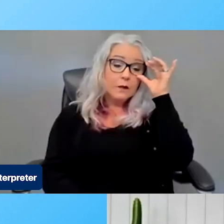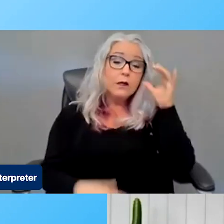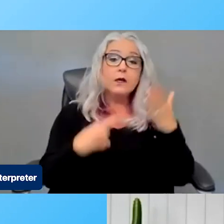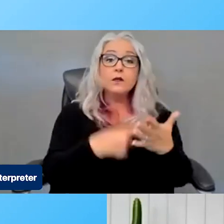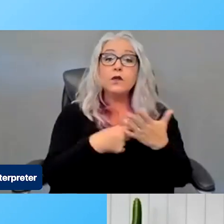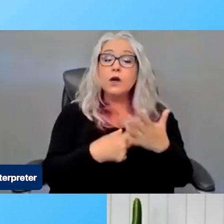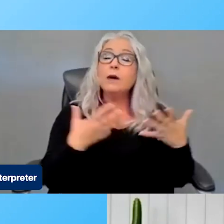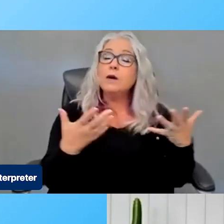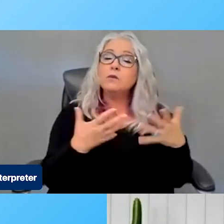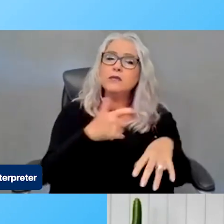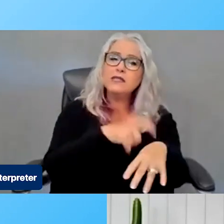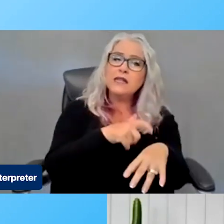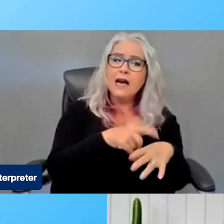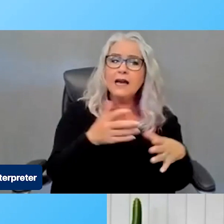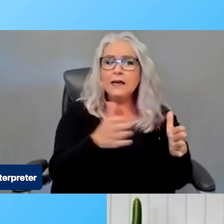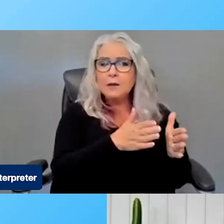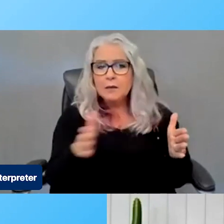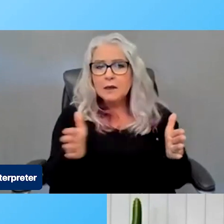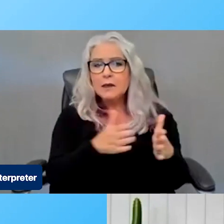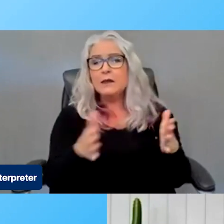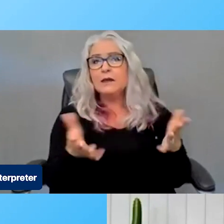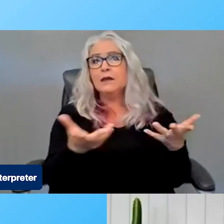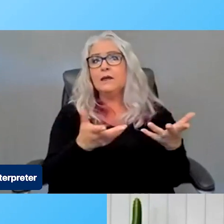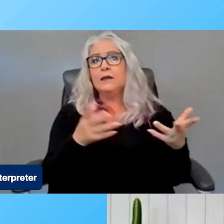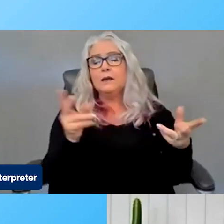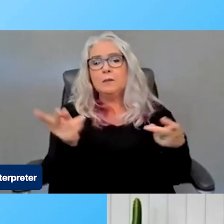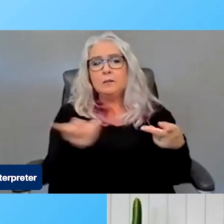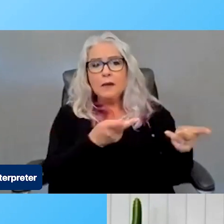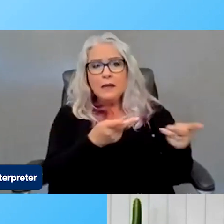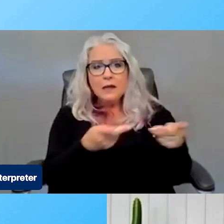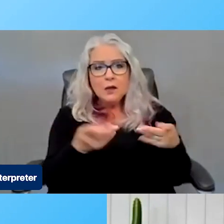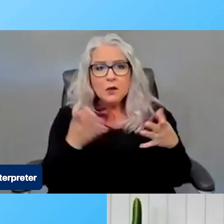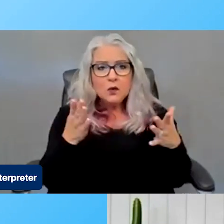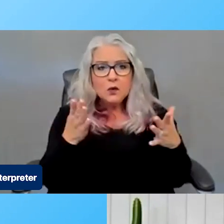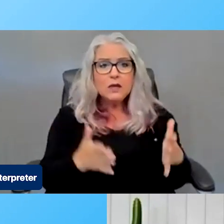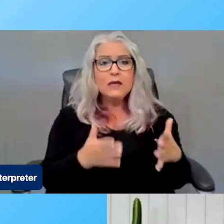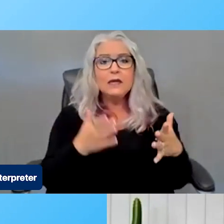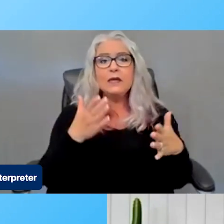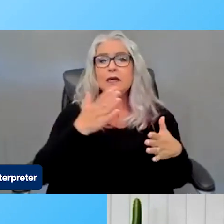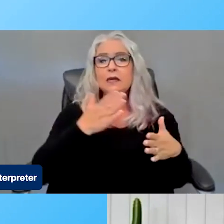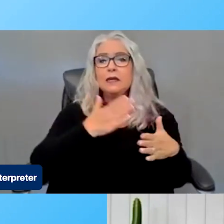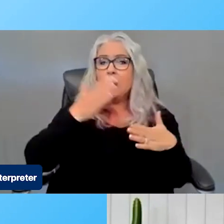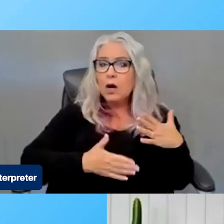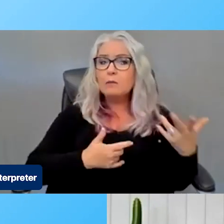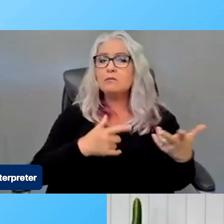Monitoring and impacts and outcomes. So, Linda, you are it. We are going to start with you.